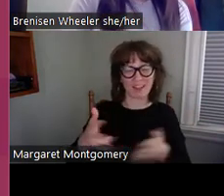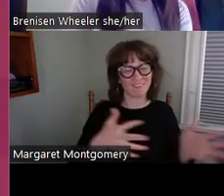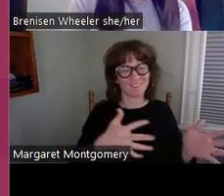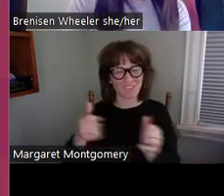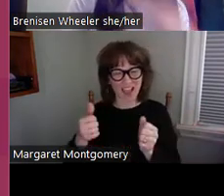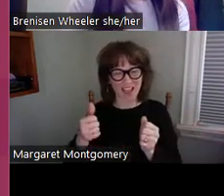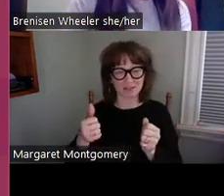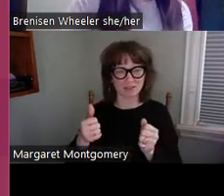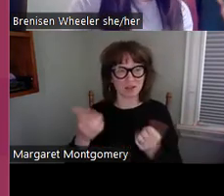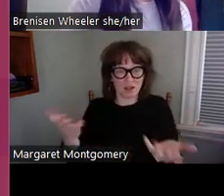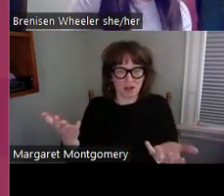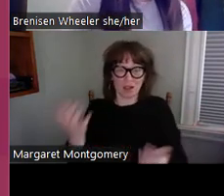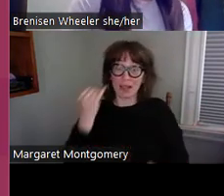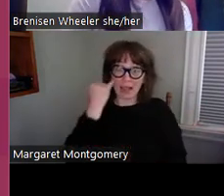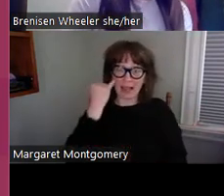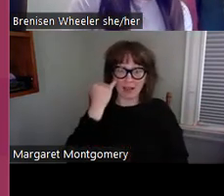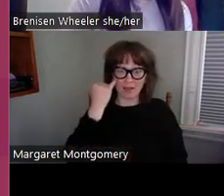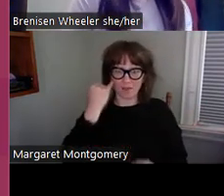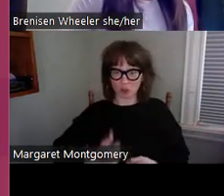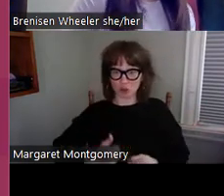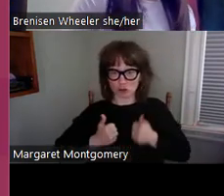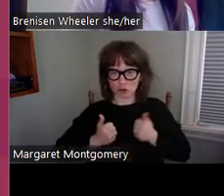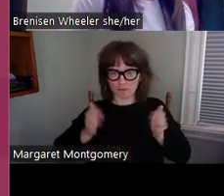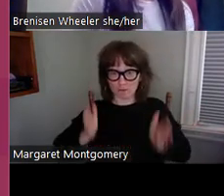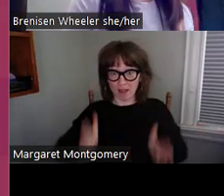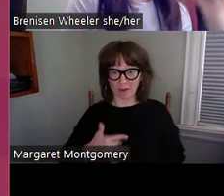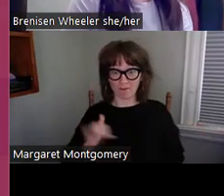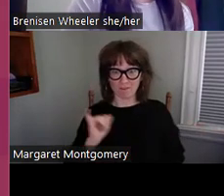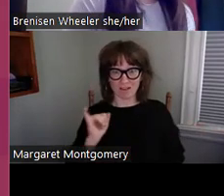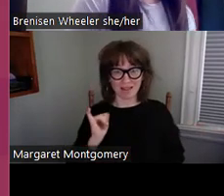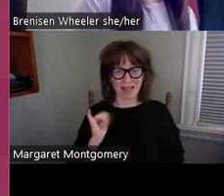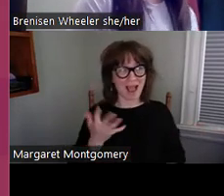12:35:47 But they do care, and they do like that other person. So they they go along with